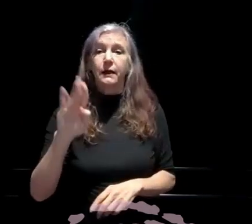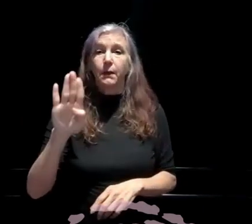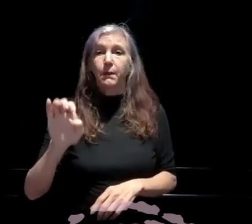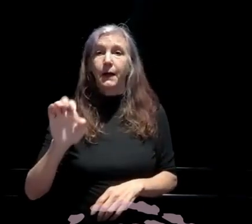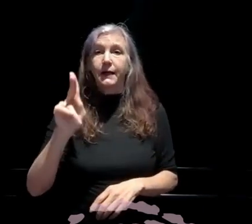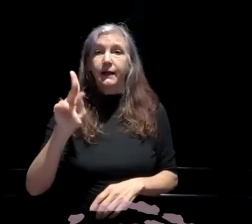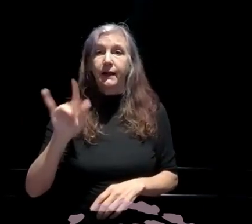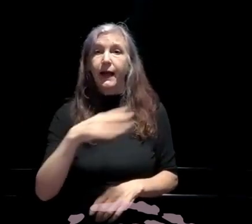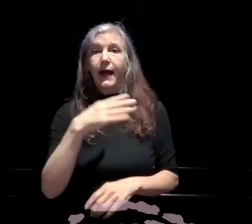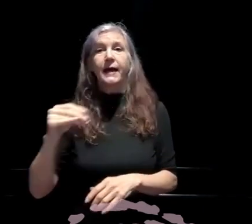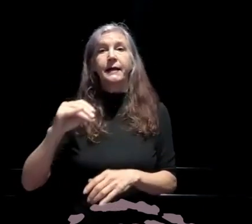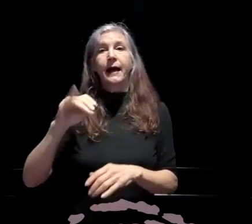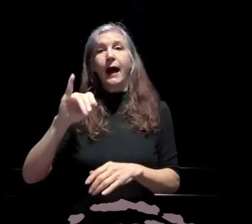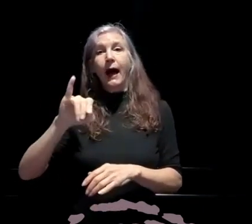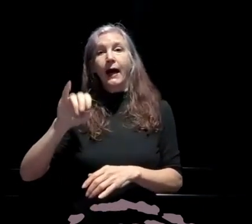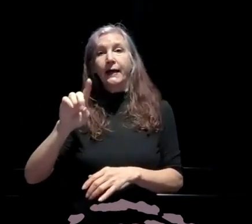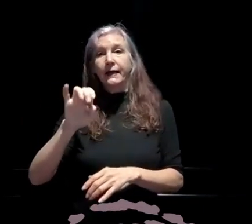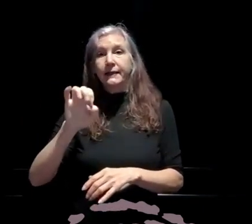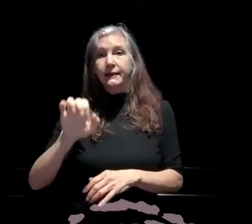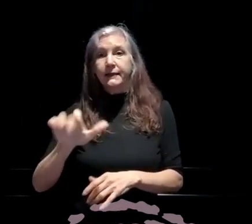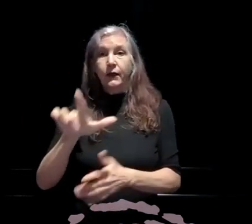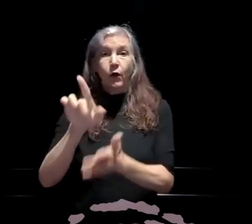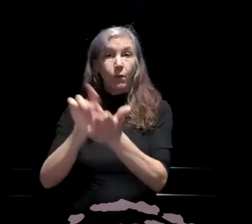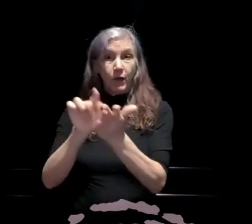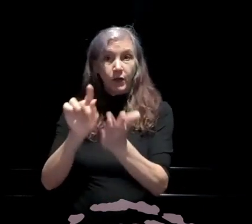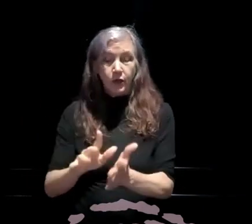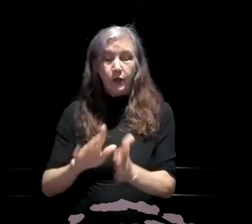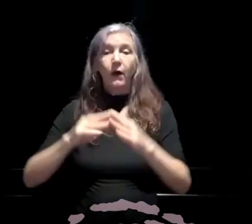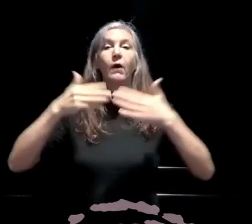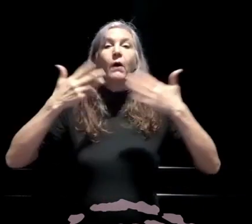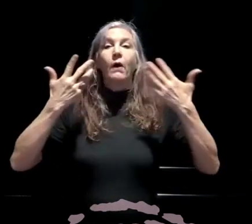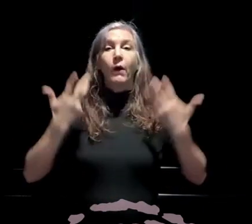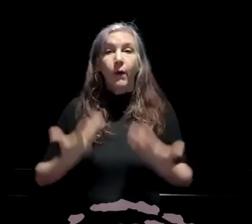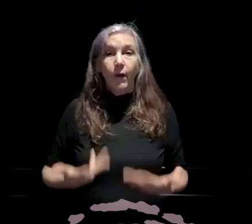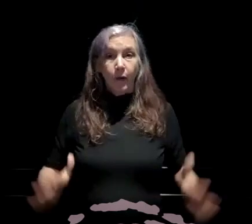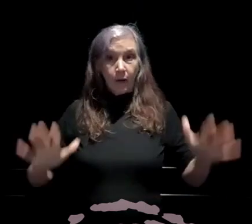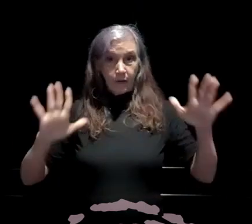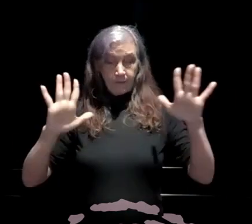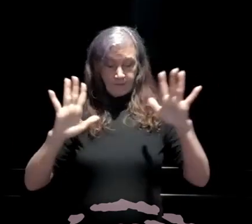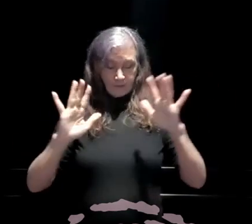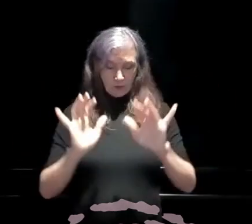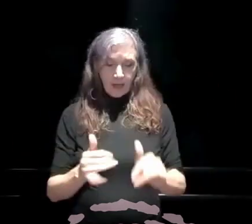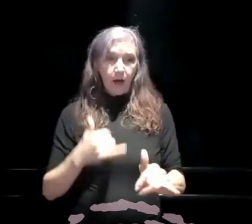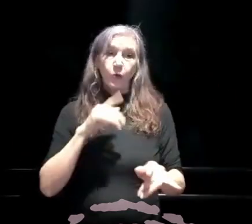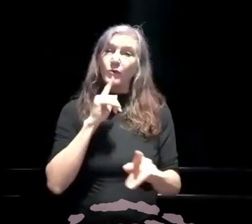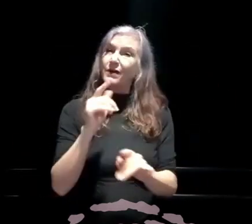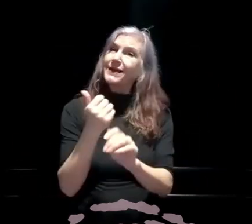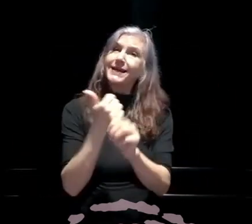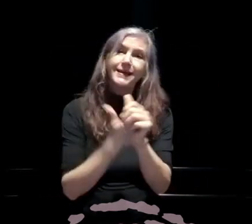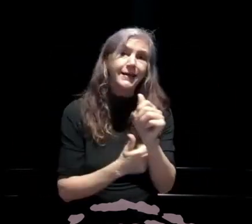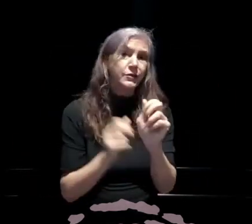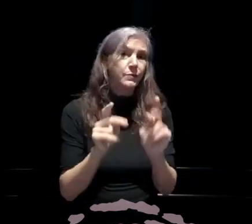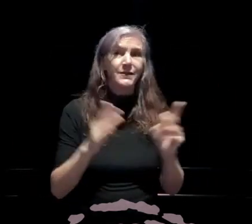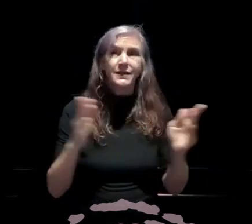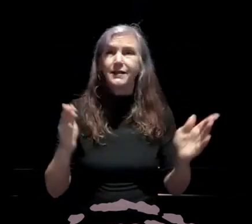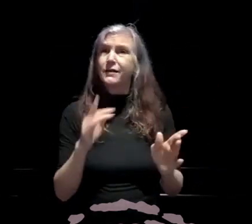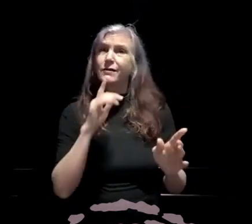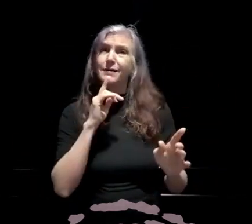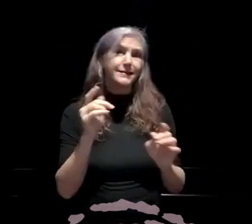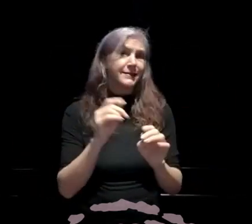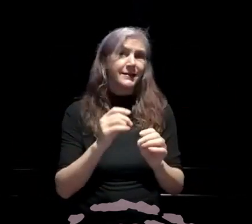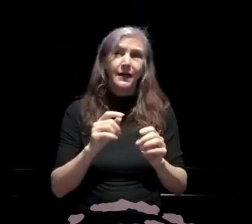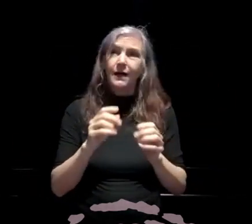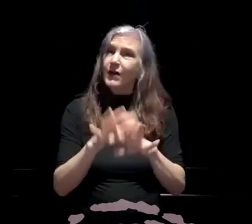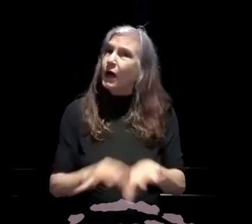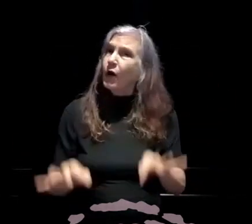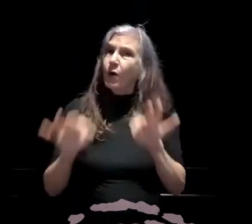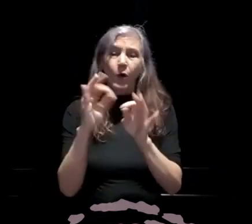Each and every single one of us, each and every single one of you is a significant part of the web that helps us center the work that we do every day at upstream arts.